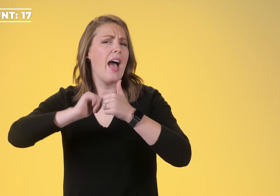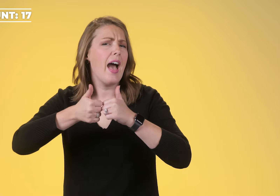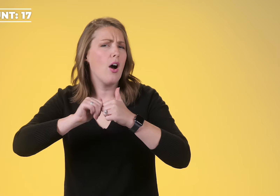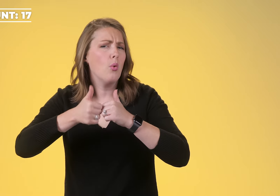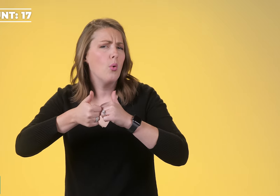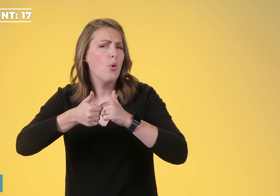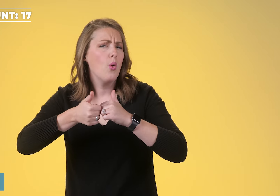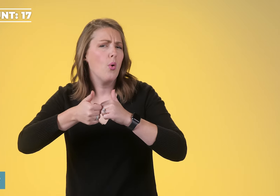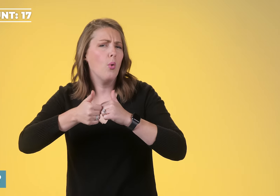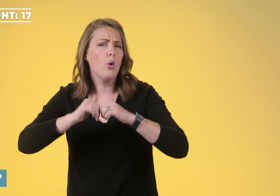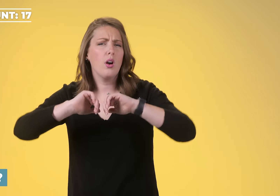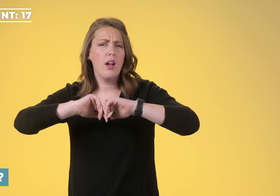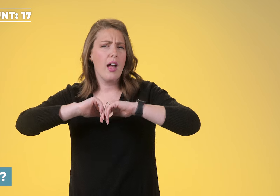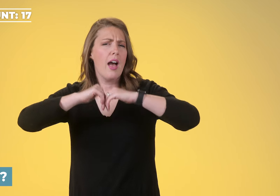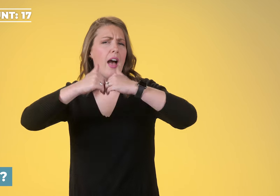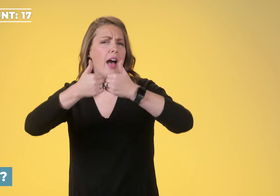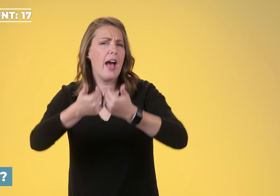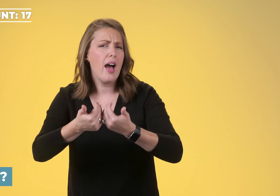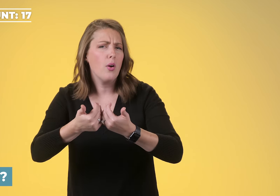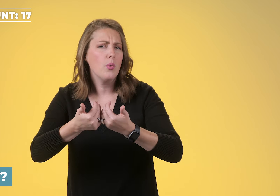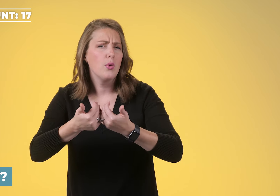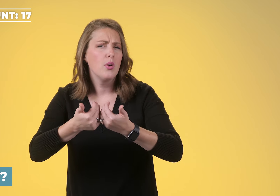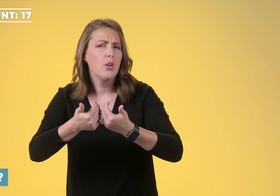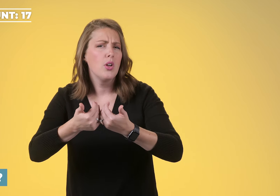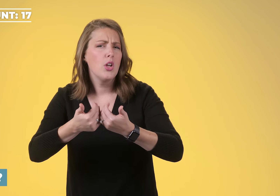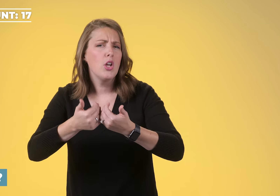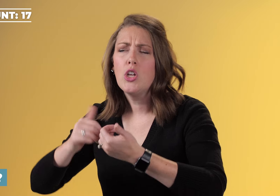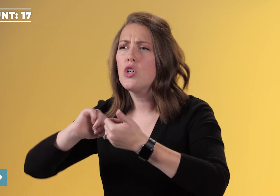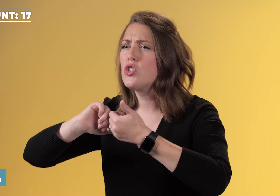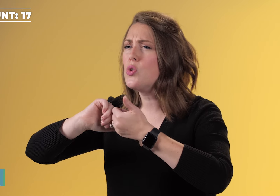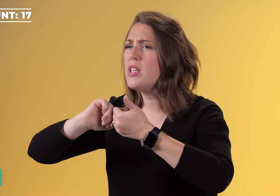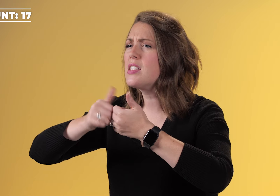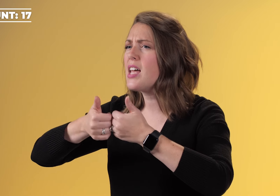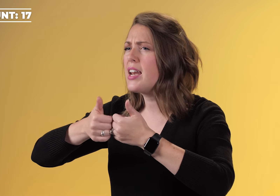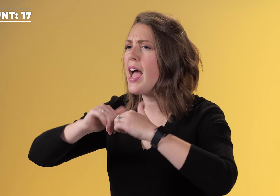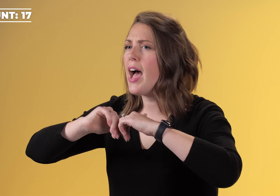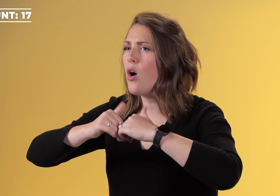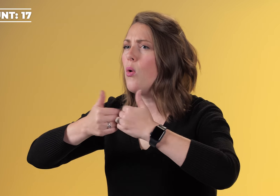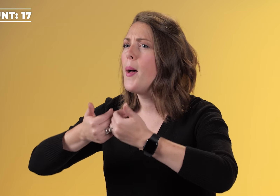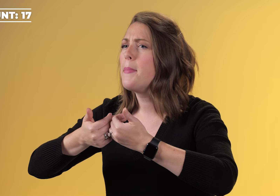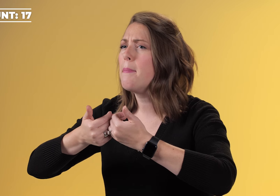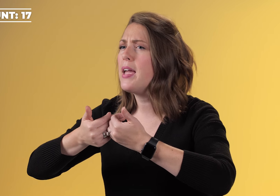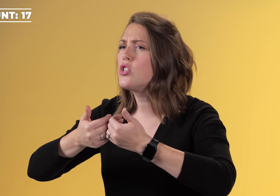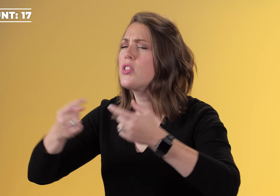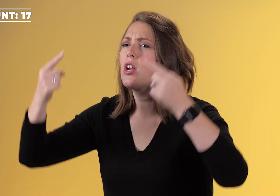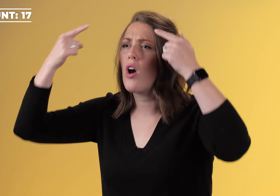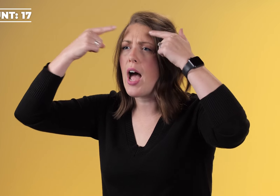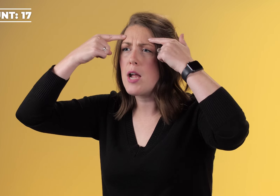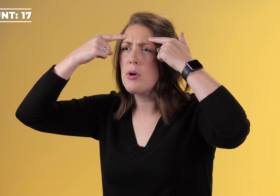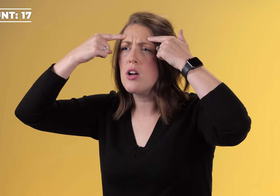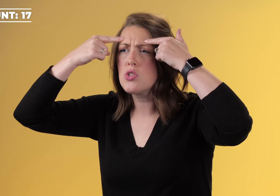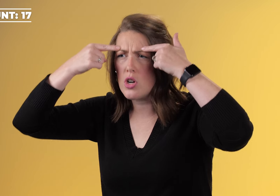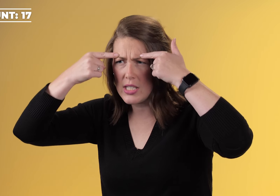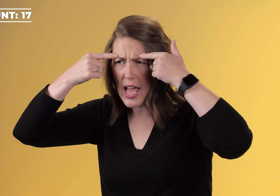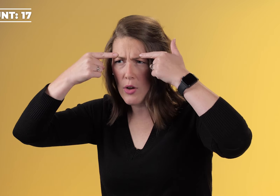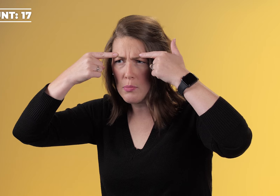How or how. You're doing the sign. How to make sure that your eyebrows are down.